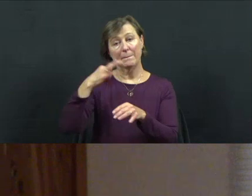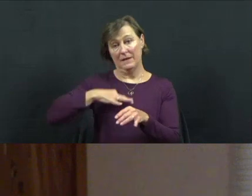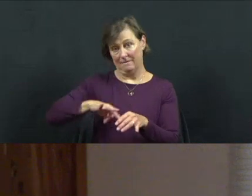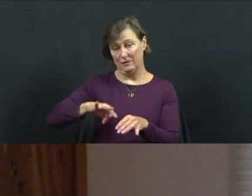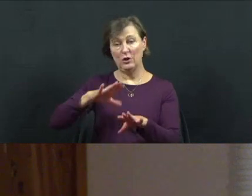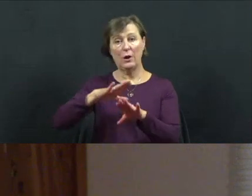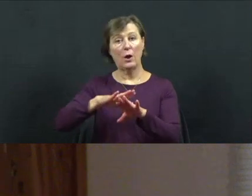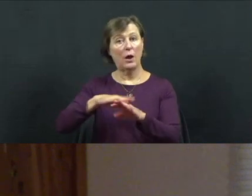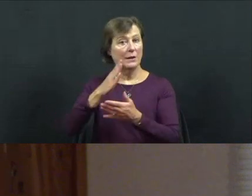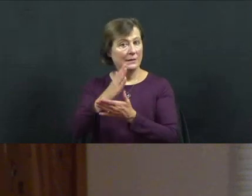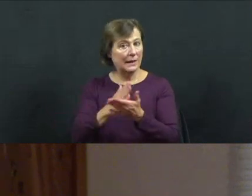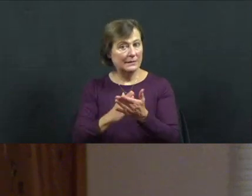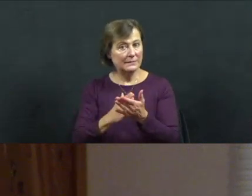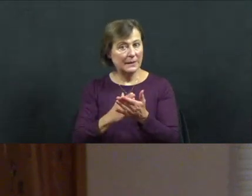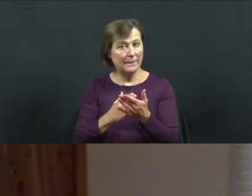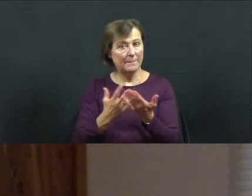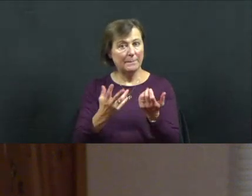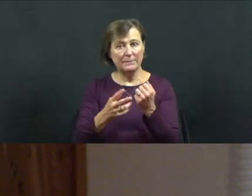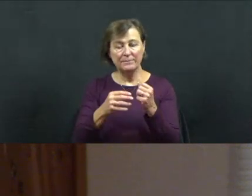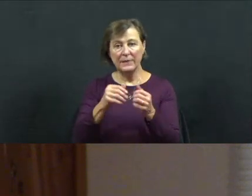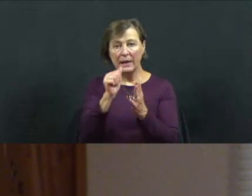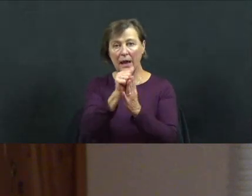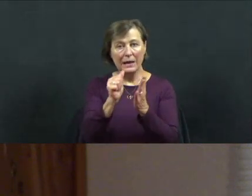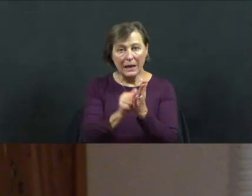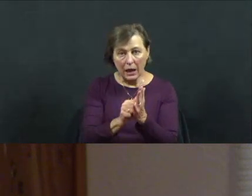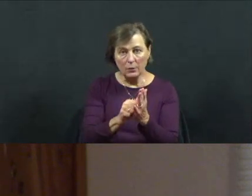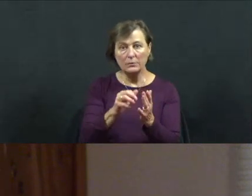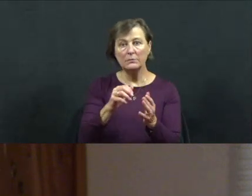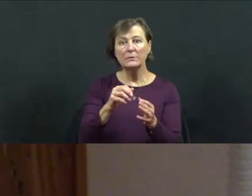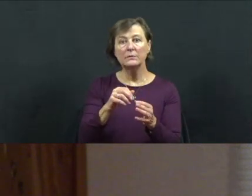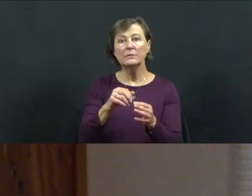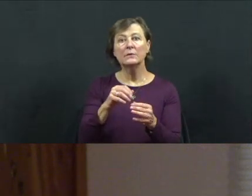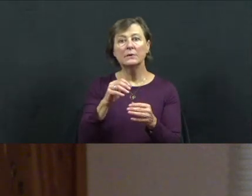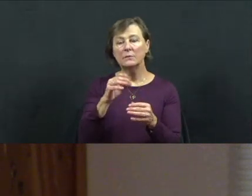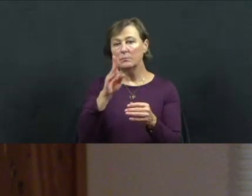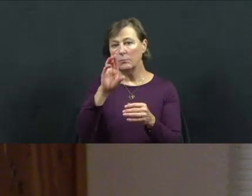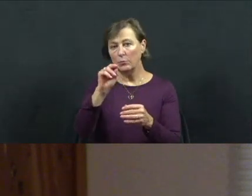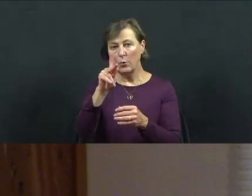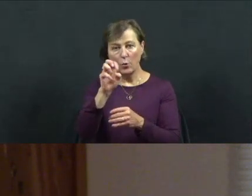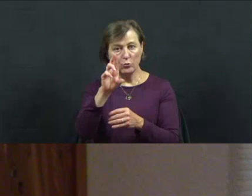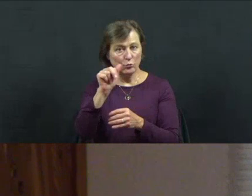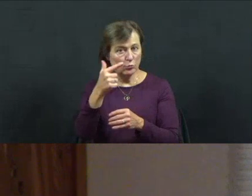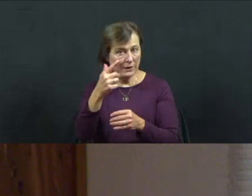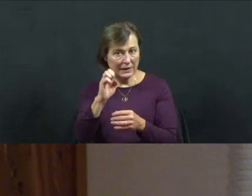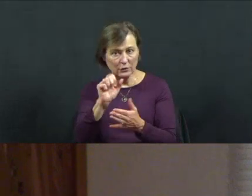asset of yours, like a retirement account or brokerage account. Yes, your primary